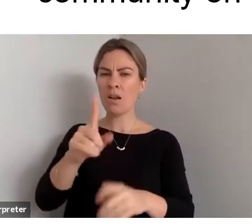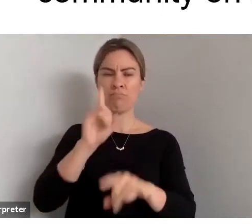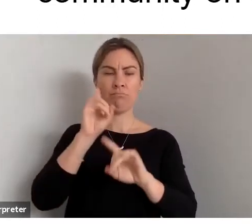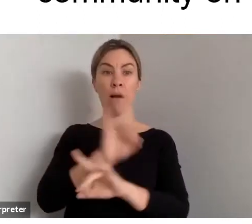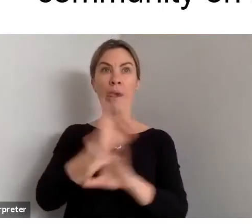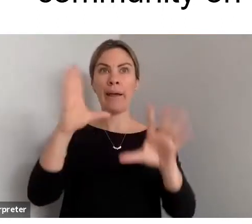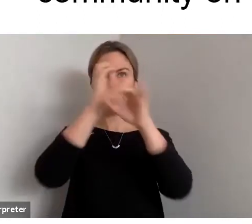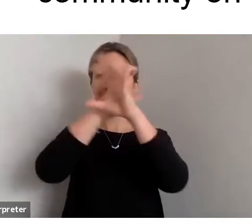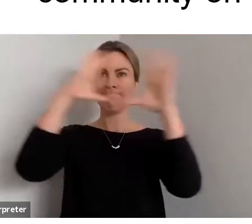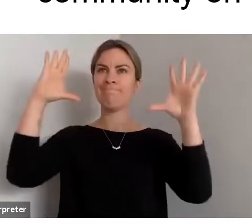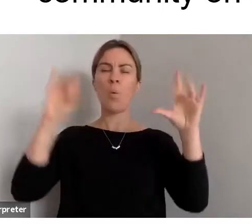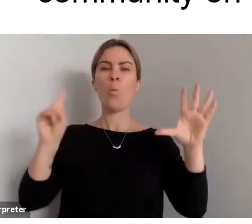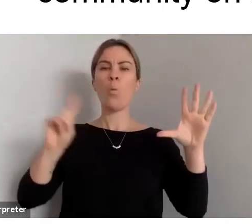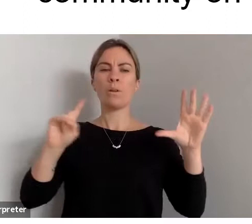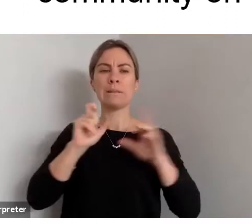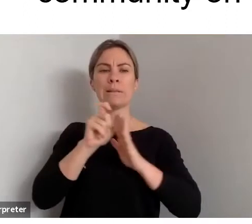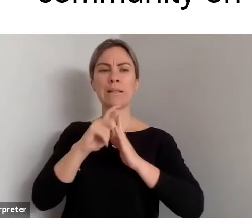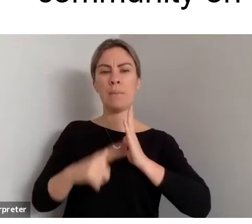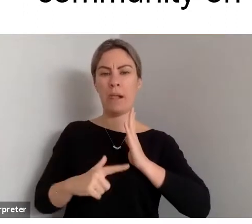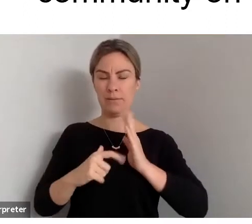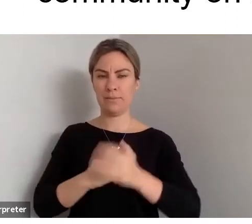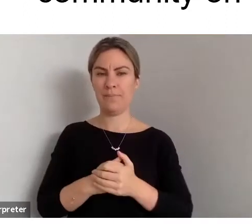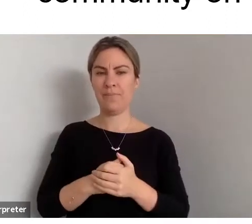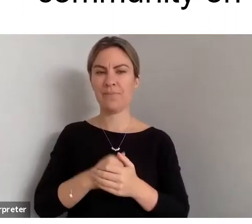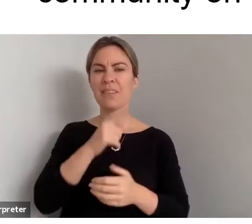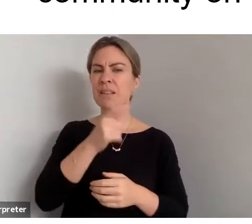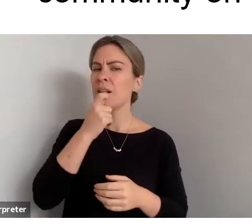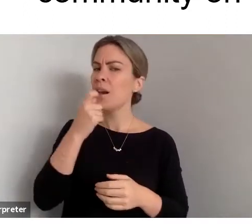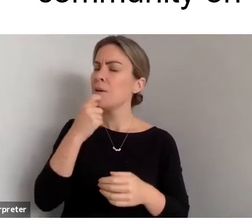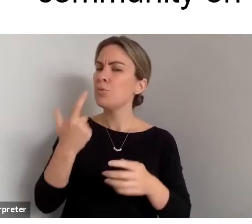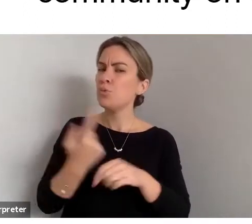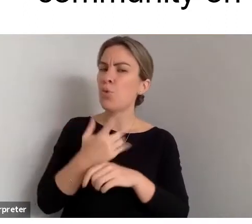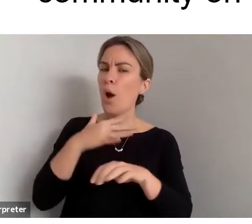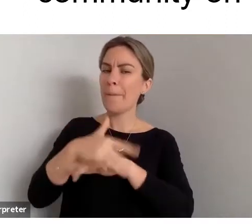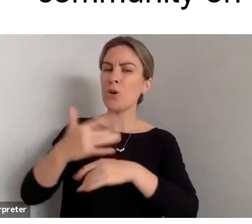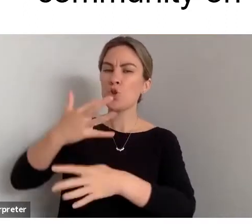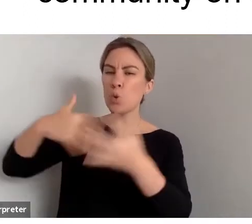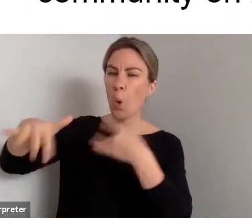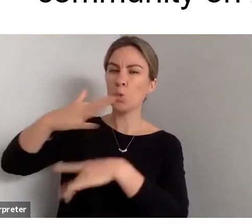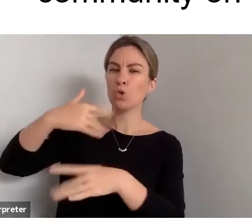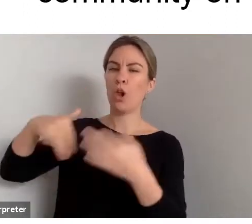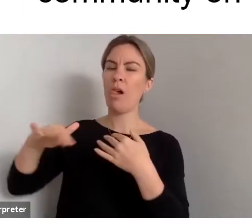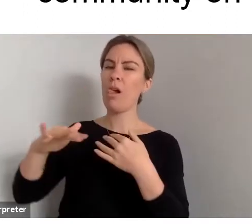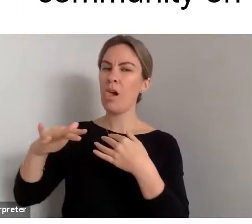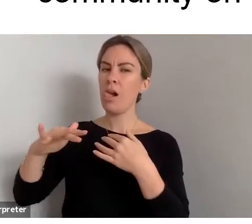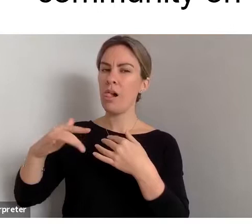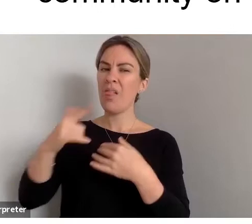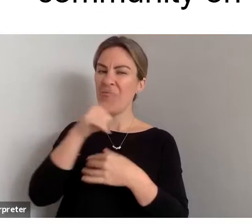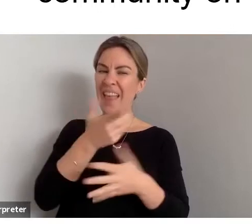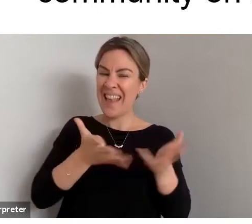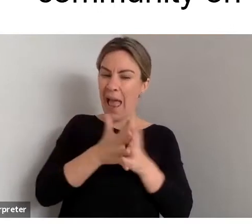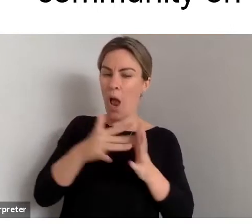It also touches on the social body disability.